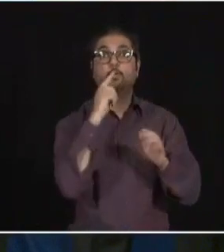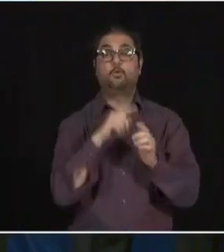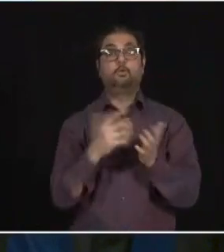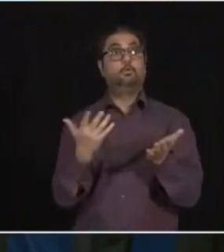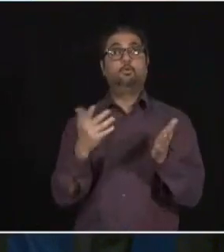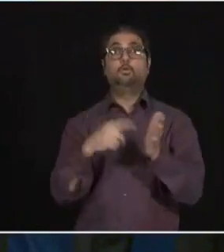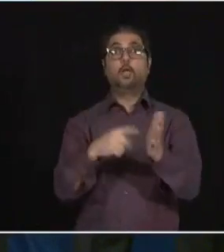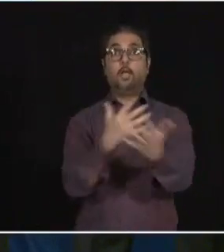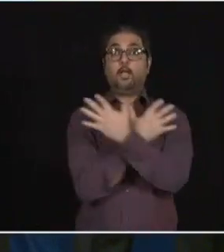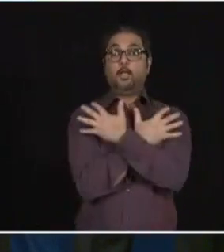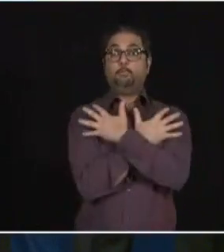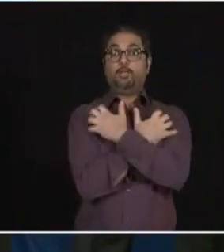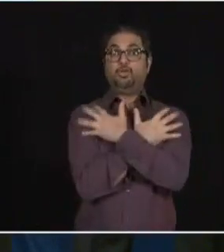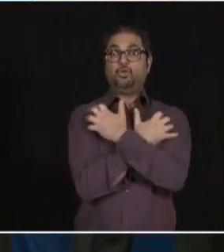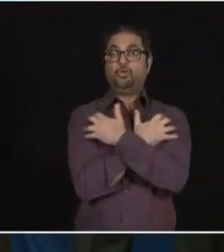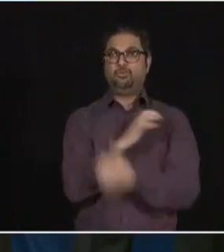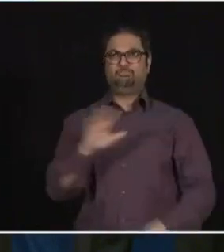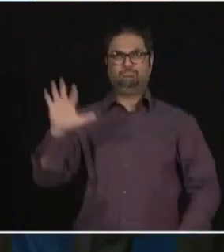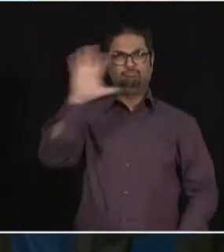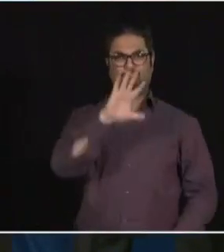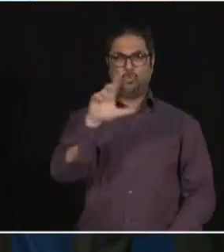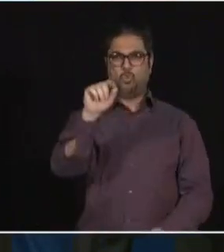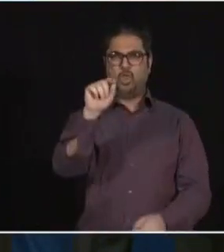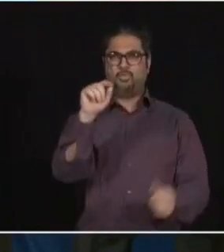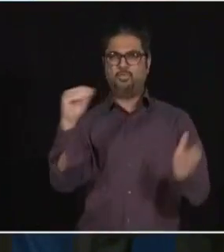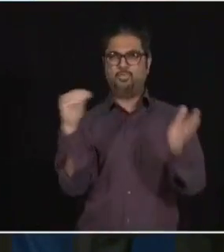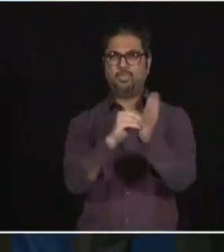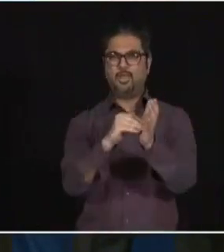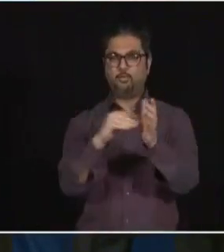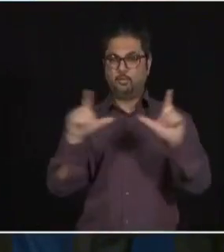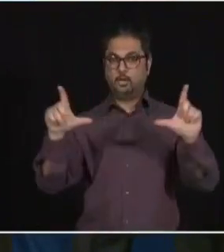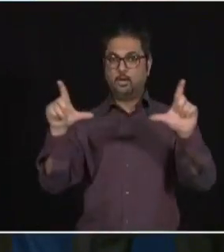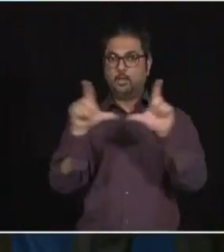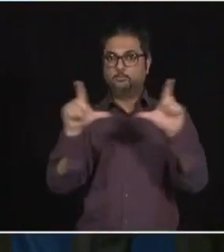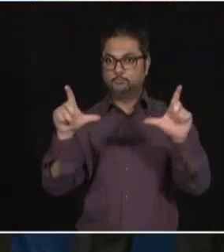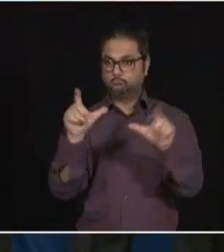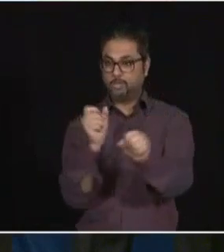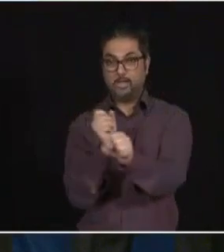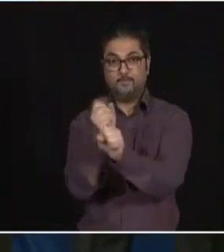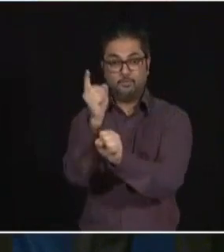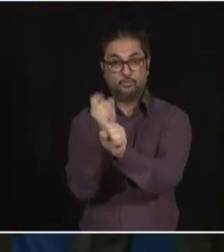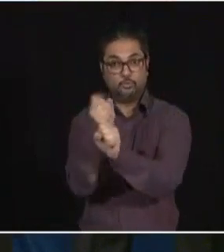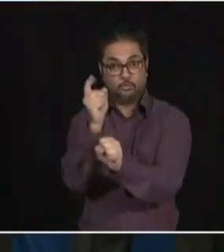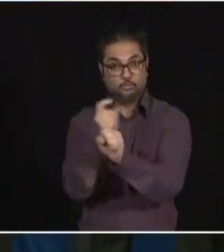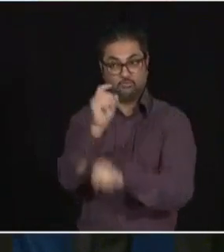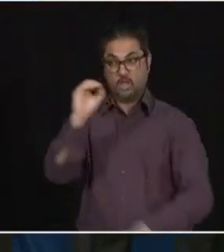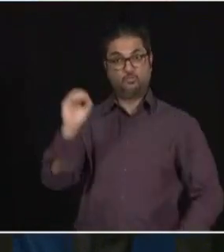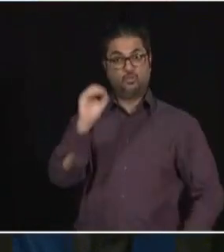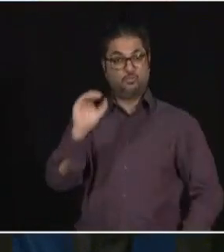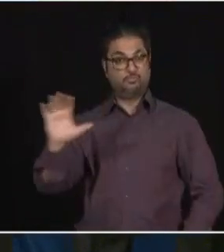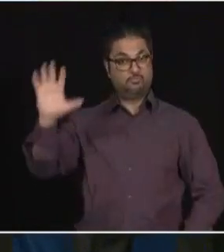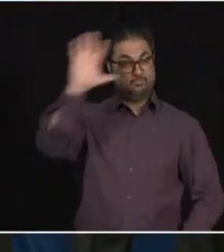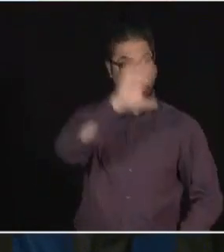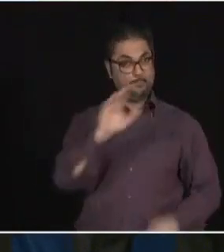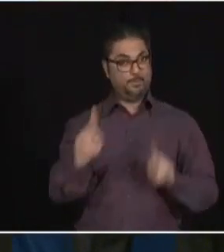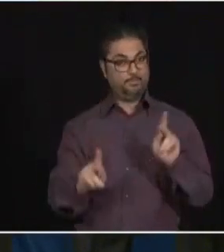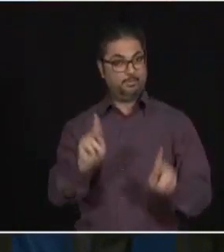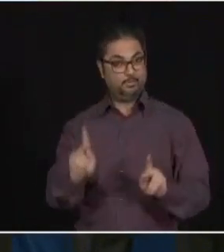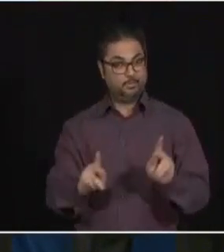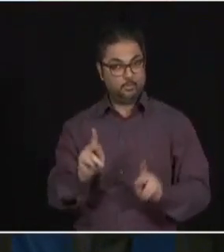20,000 bear licences sold to Ontario residents every year. Can you tell me a little bit about how Ontario